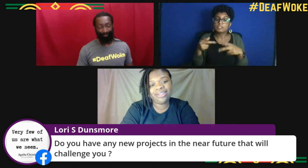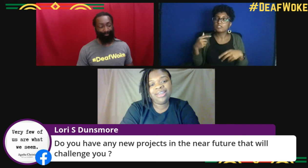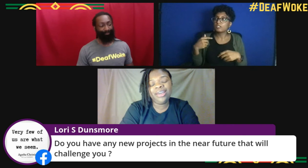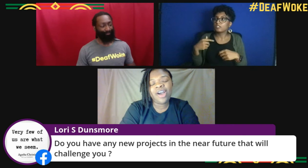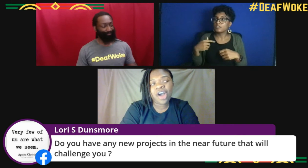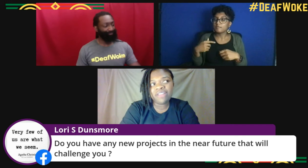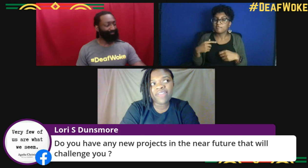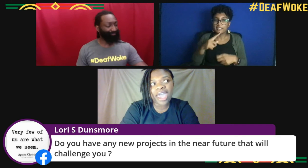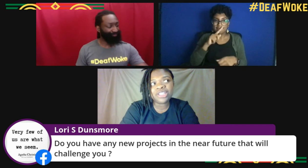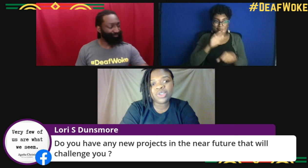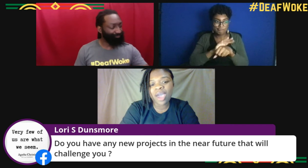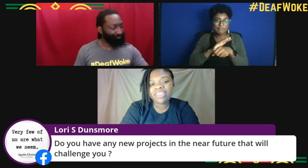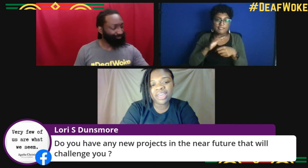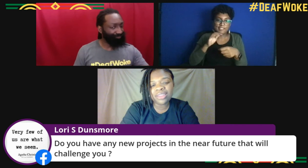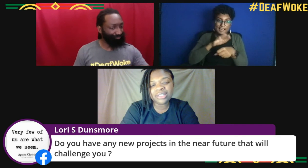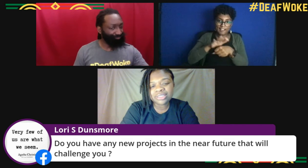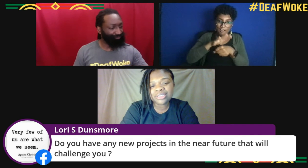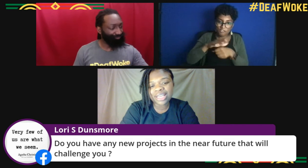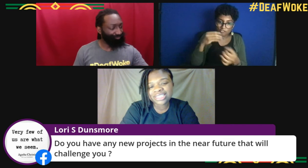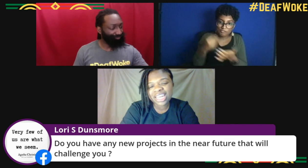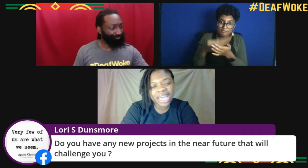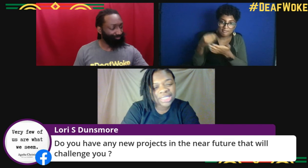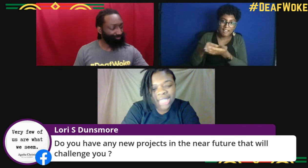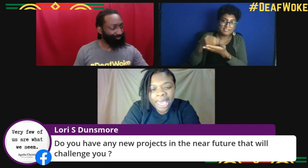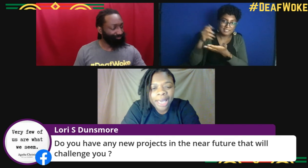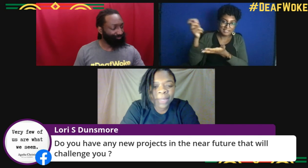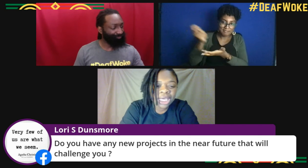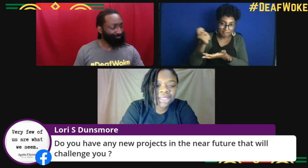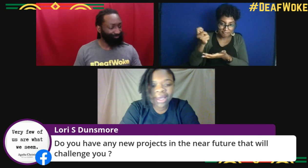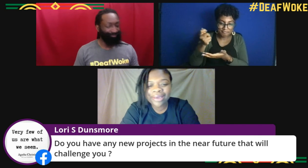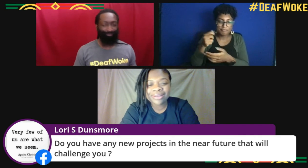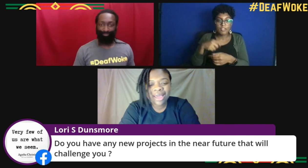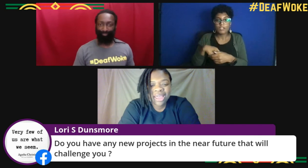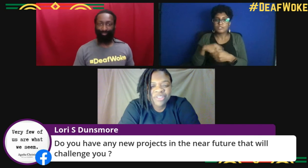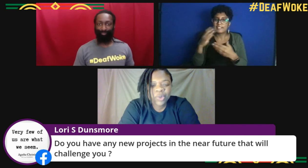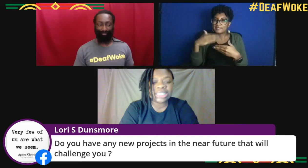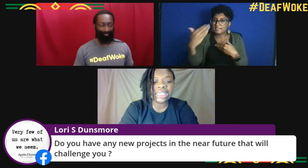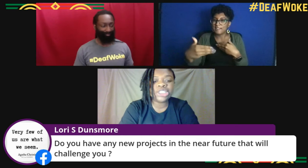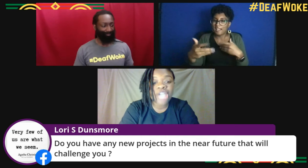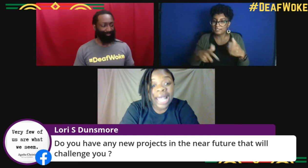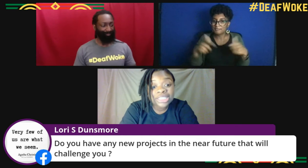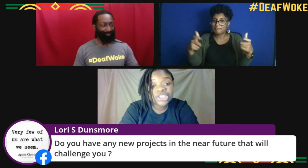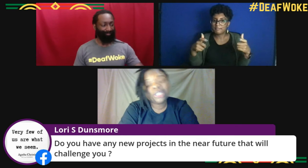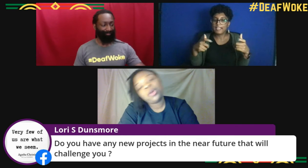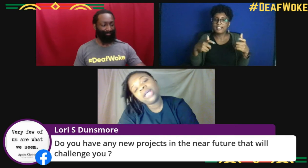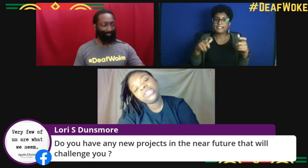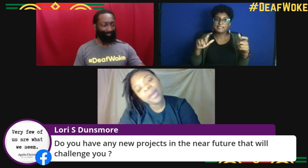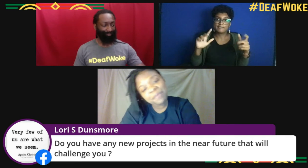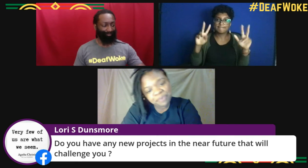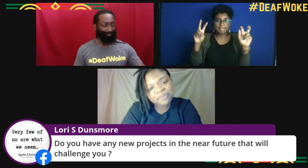and all of that so I think that's, that's the next like big, like we want to say challenging project.